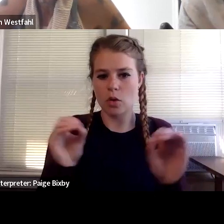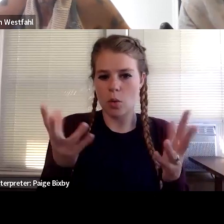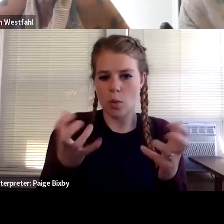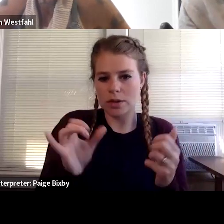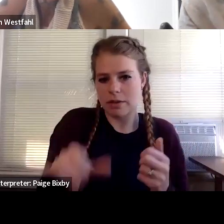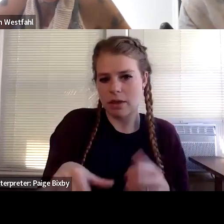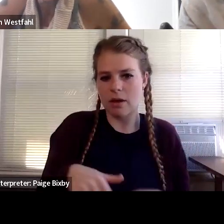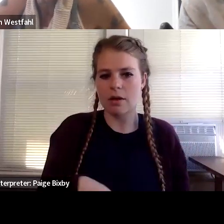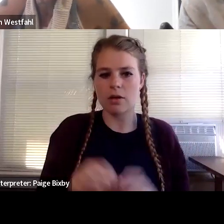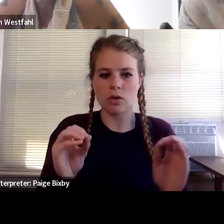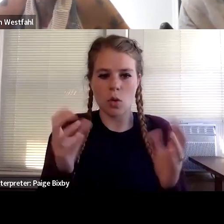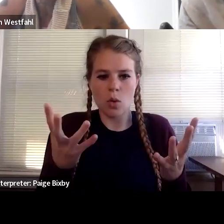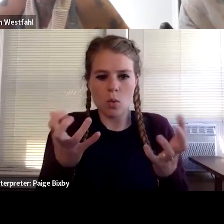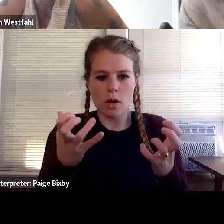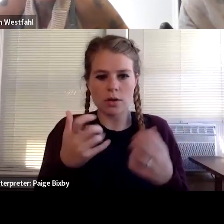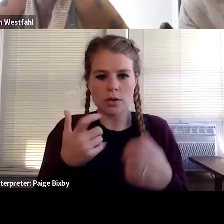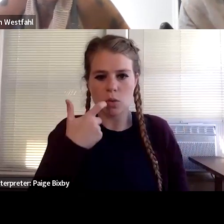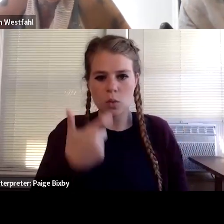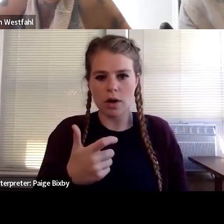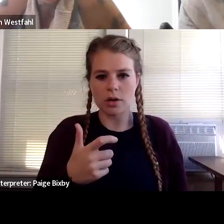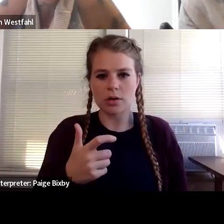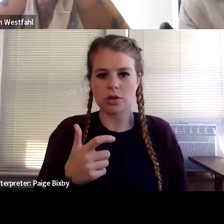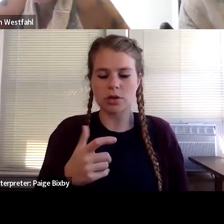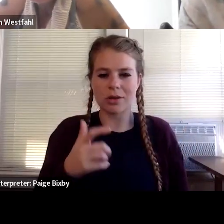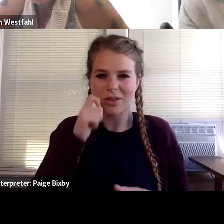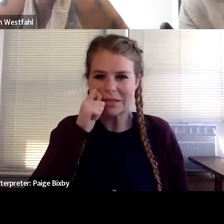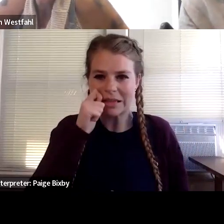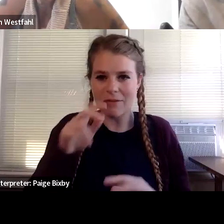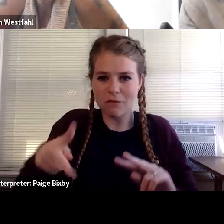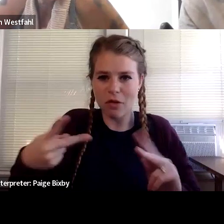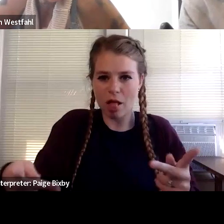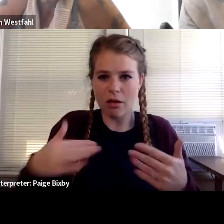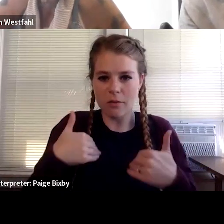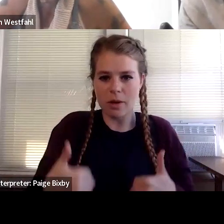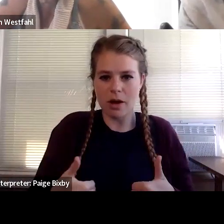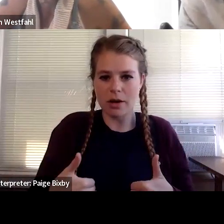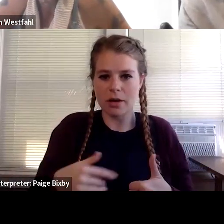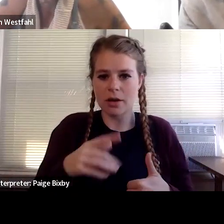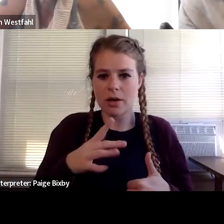Nobody wants to watch their flesh fall off their body and be completely helpless over it.